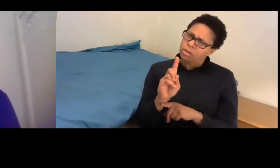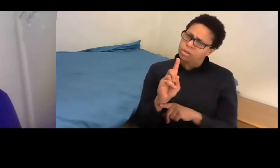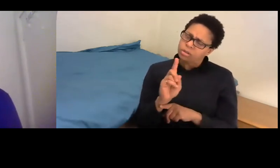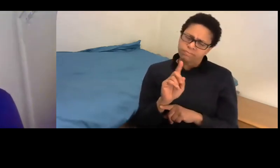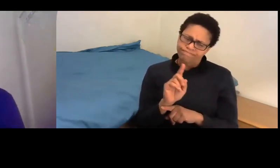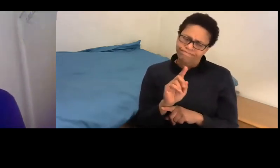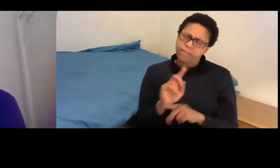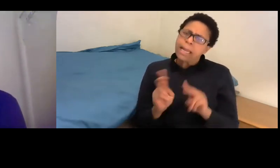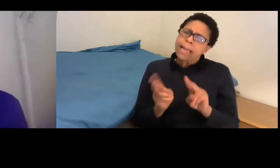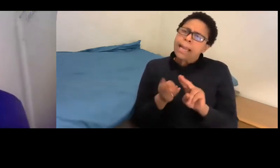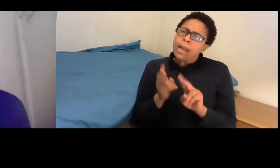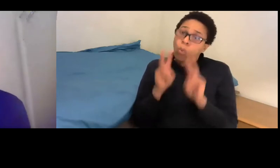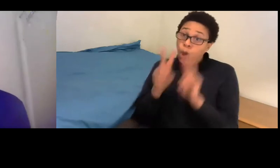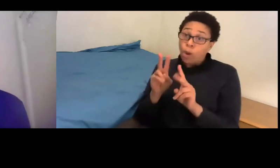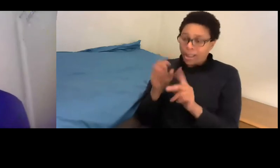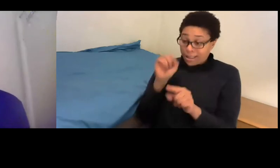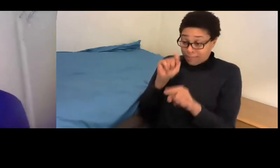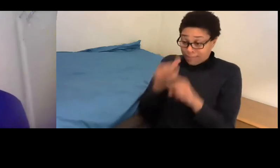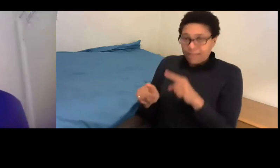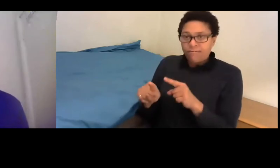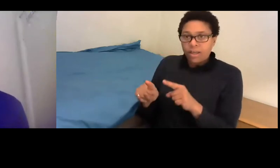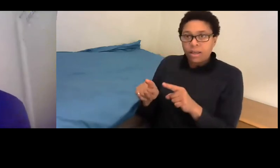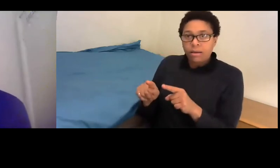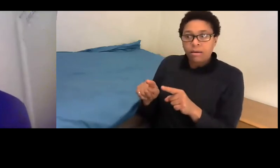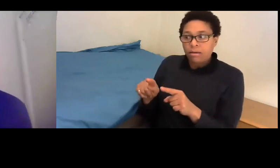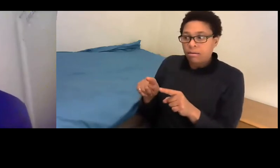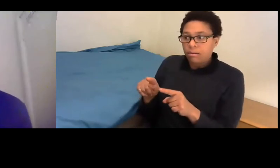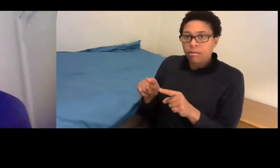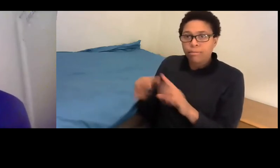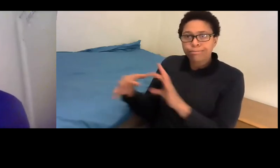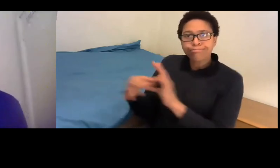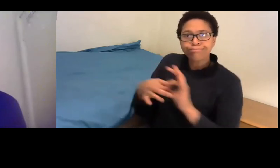And do they necessarily imply concrete identity, sexual or